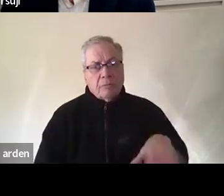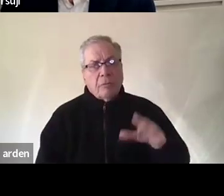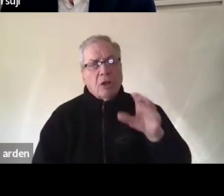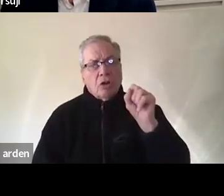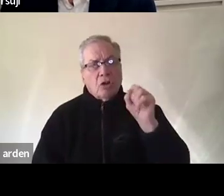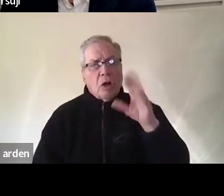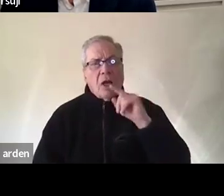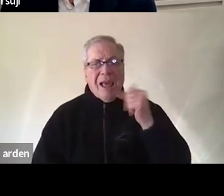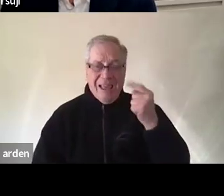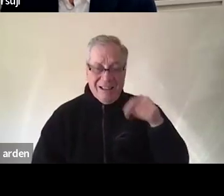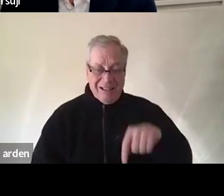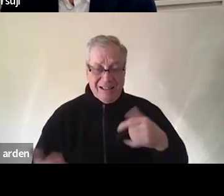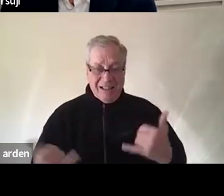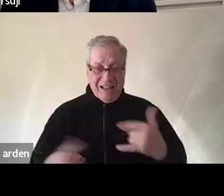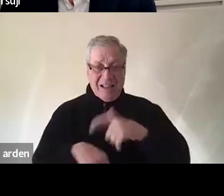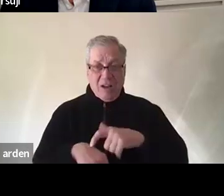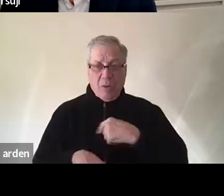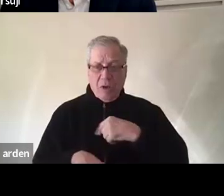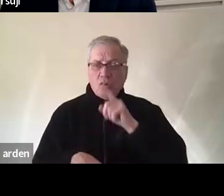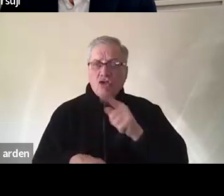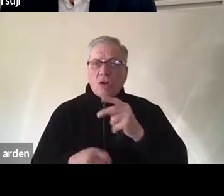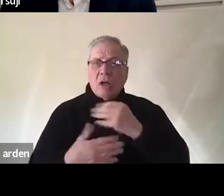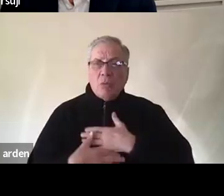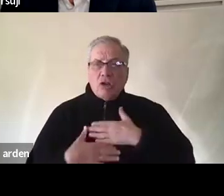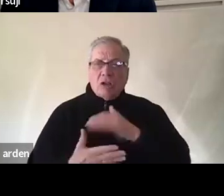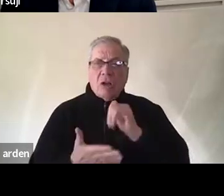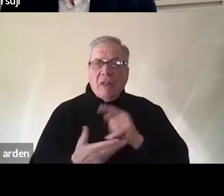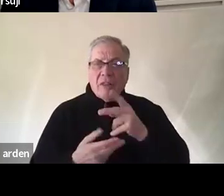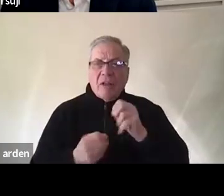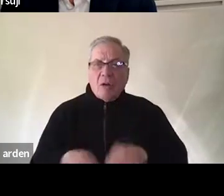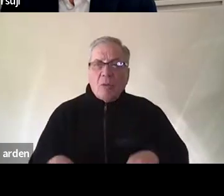So at this point I want to really appreciate the valuable perspectives